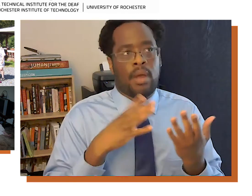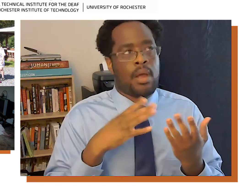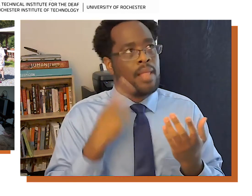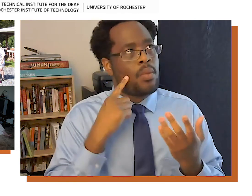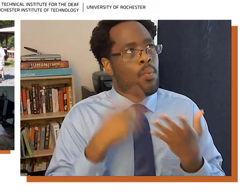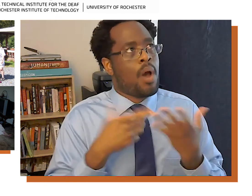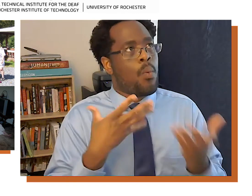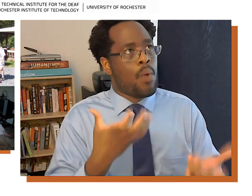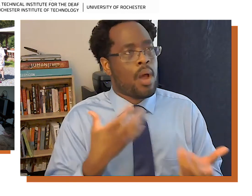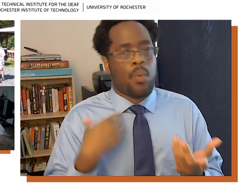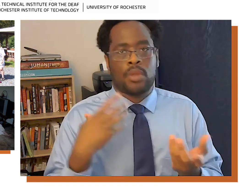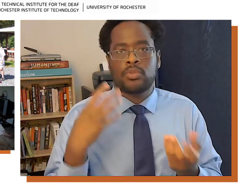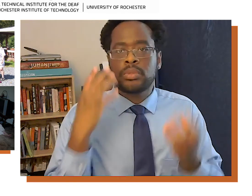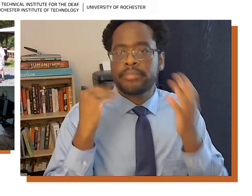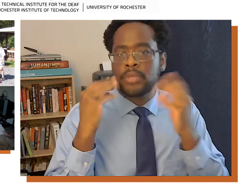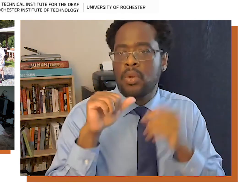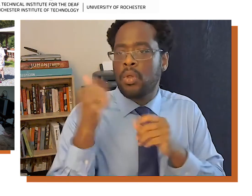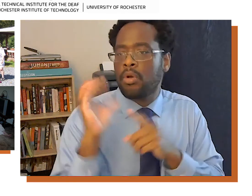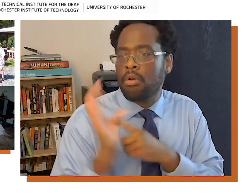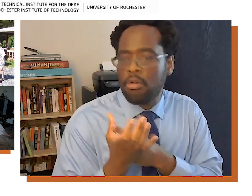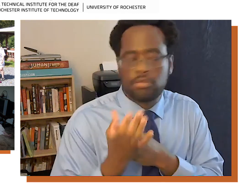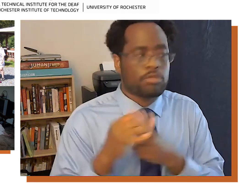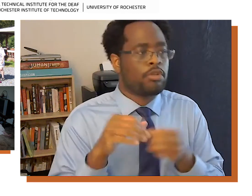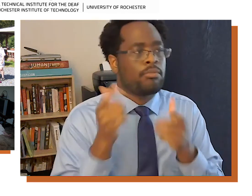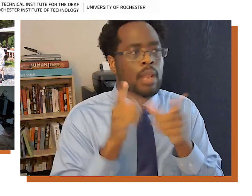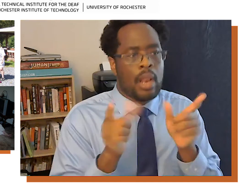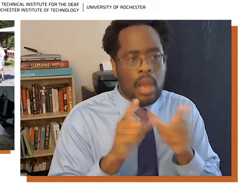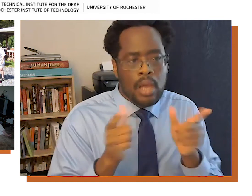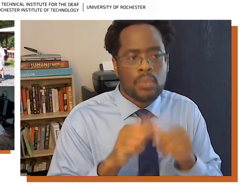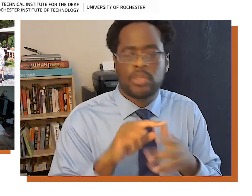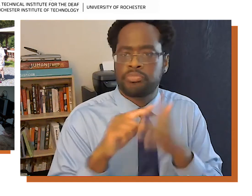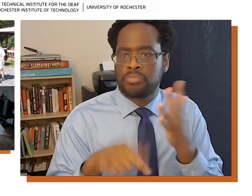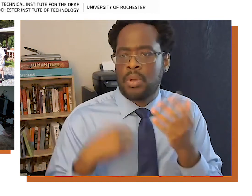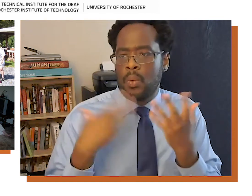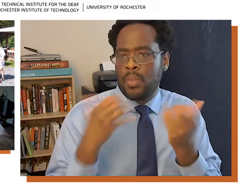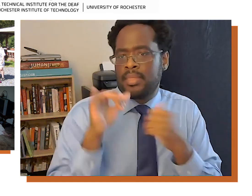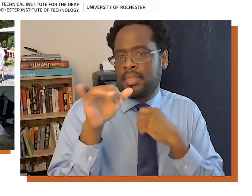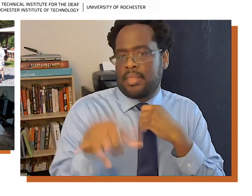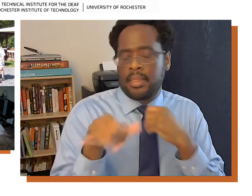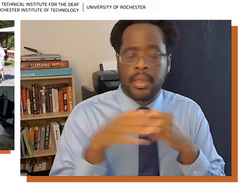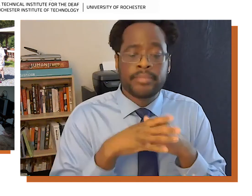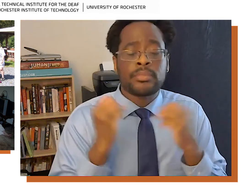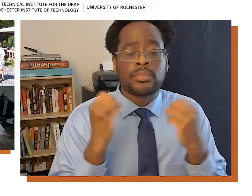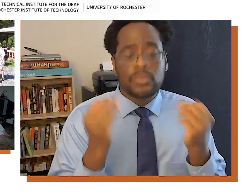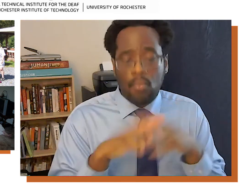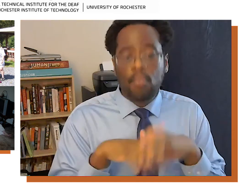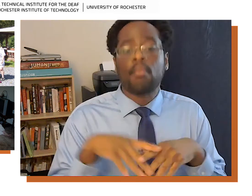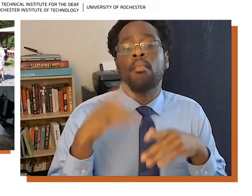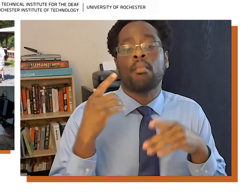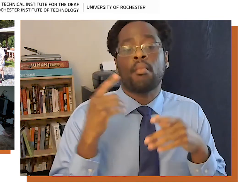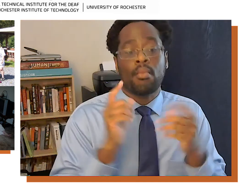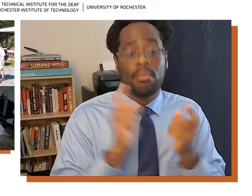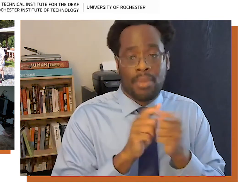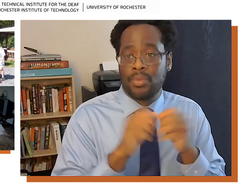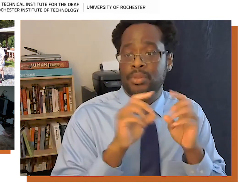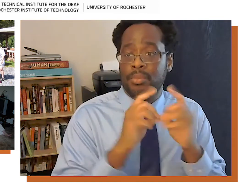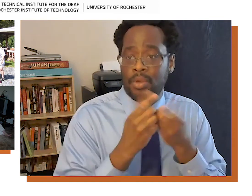and what I wanted, really, what I narrowed it down to, was that I wanted to experience other cultures. I wanted to experience something new,